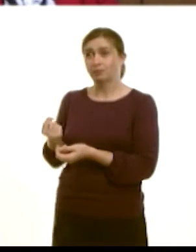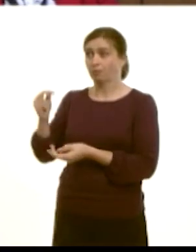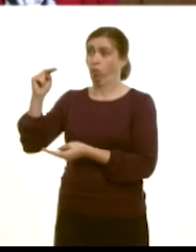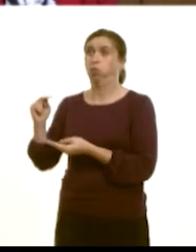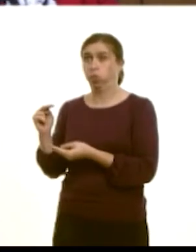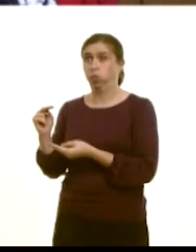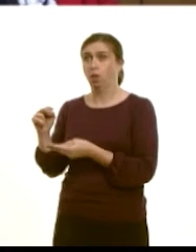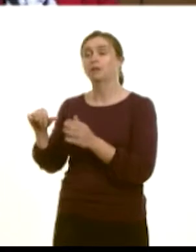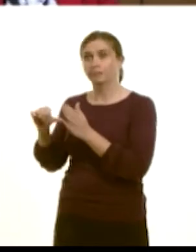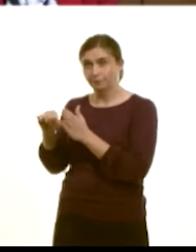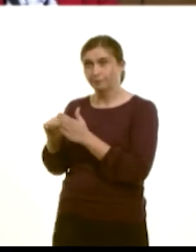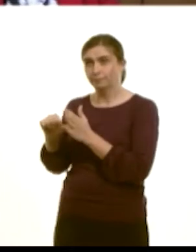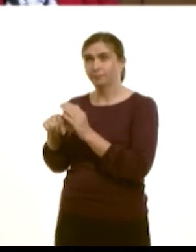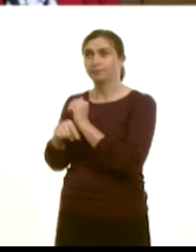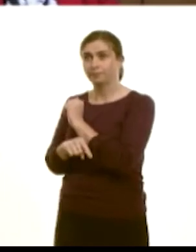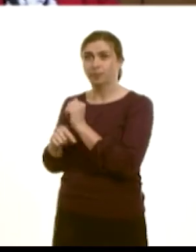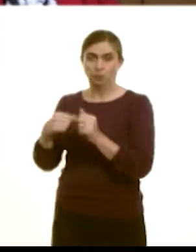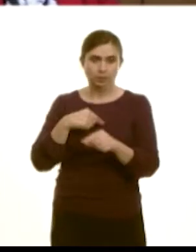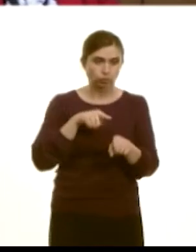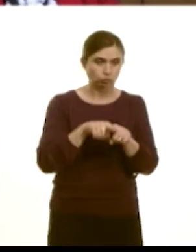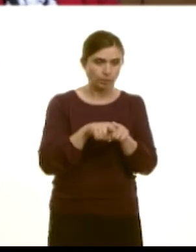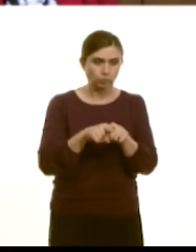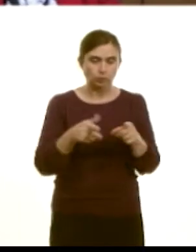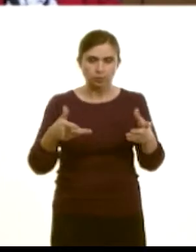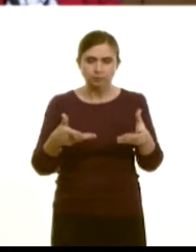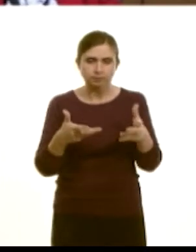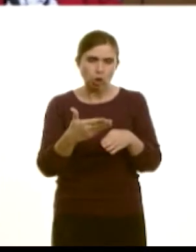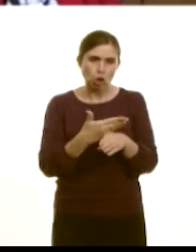We are, though, investing in early years and prevention to affect the longer term outcomes. One example of that, of course, is Flying Start.